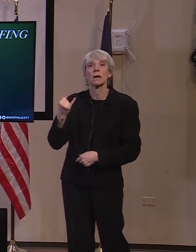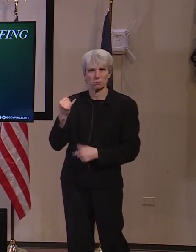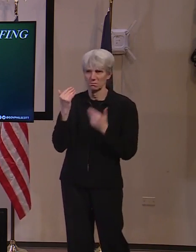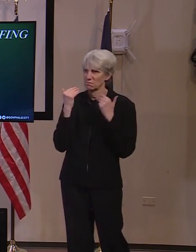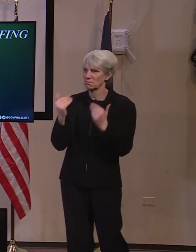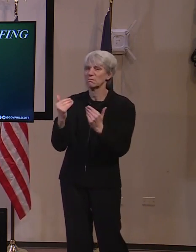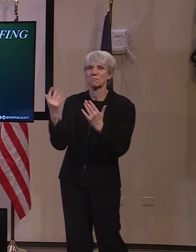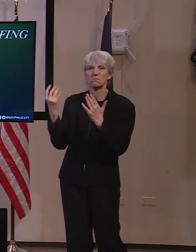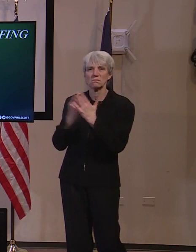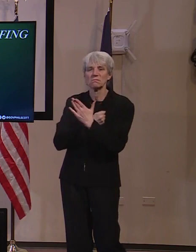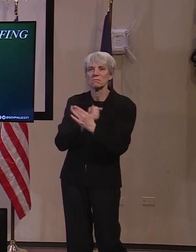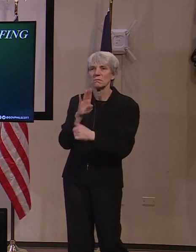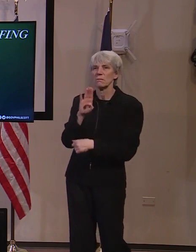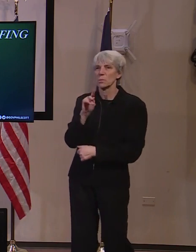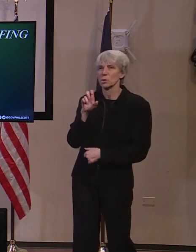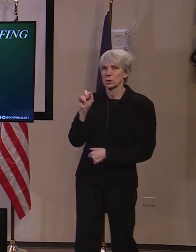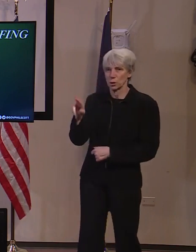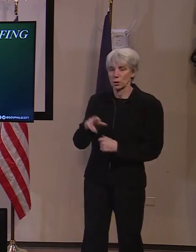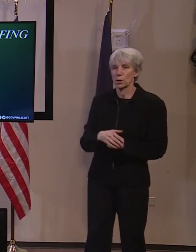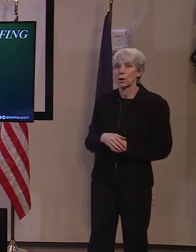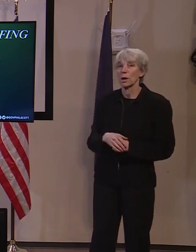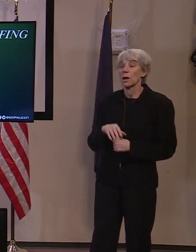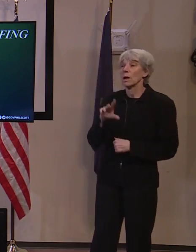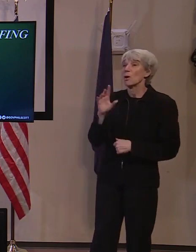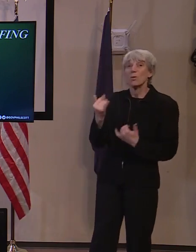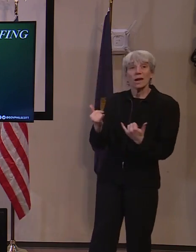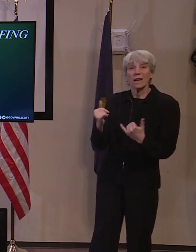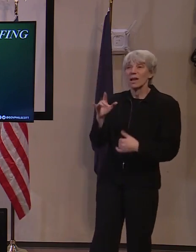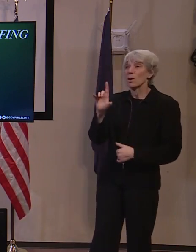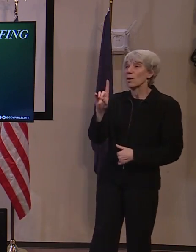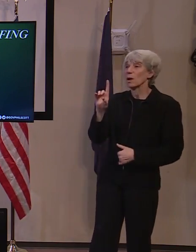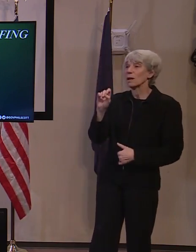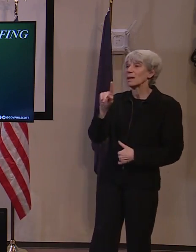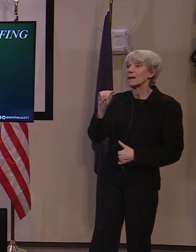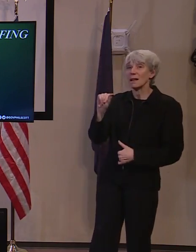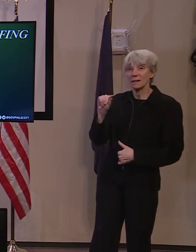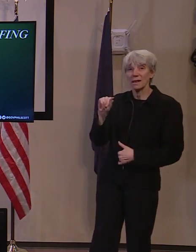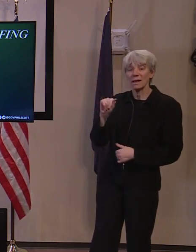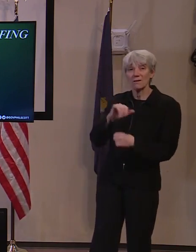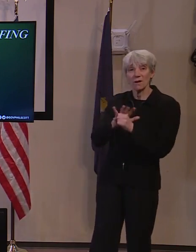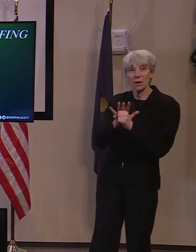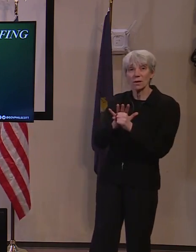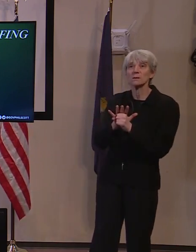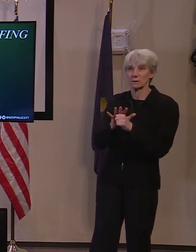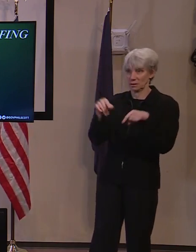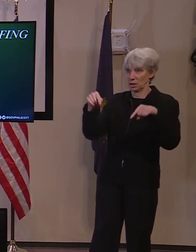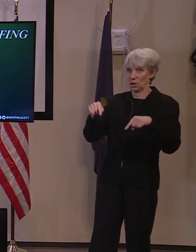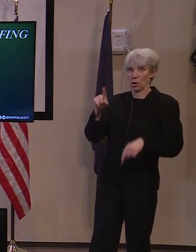variant, Which currently makes up 100% of cases in Vermont, thanks. In